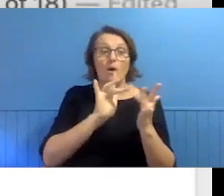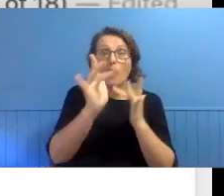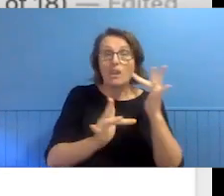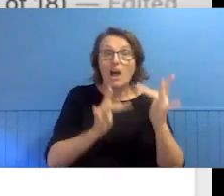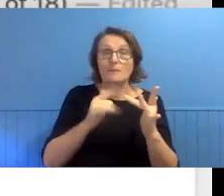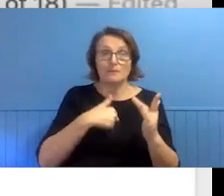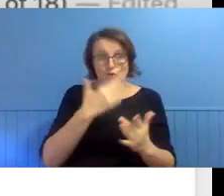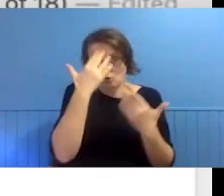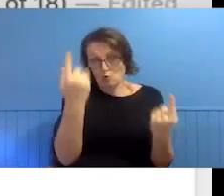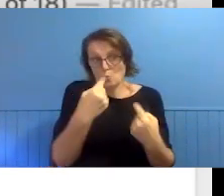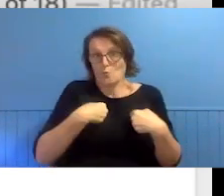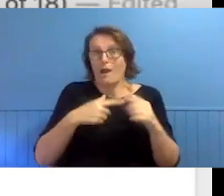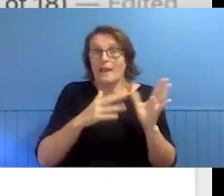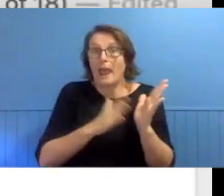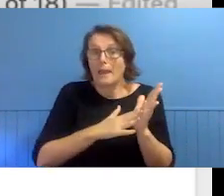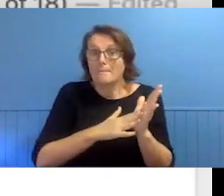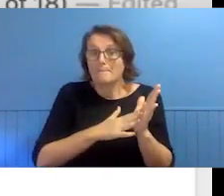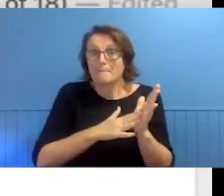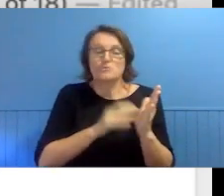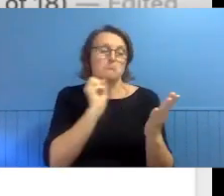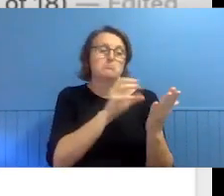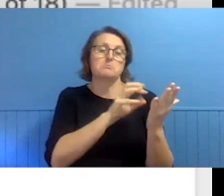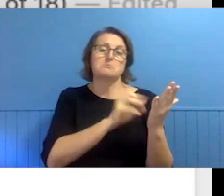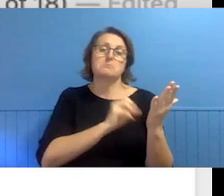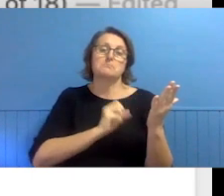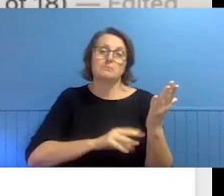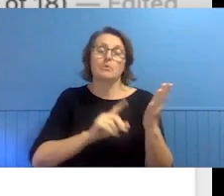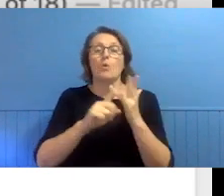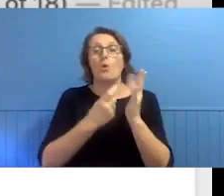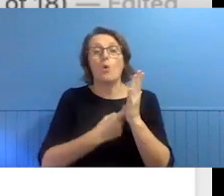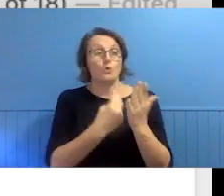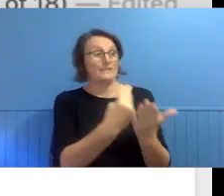can be invisible to the broadcaster, or they can be a sinkronous